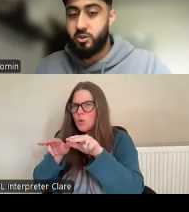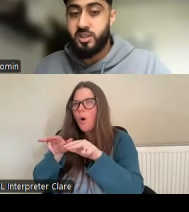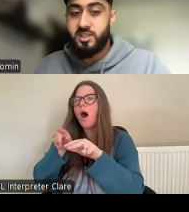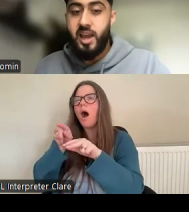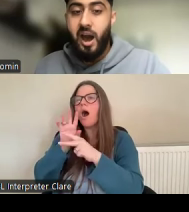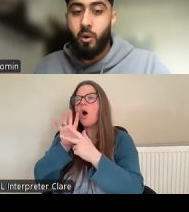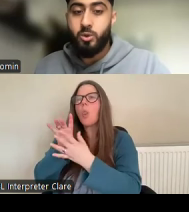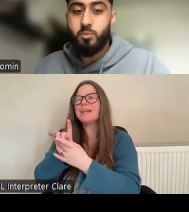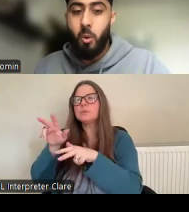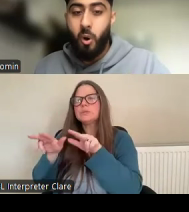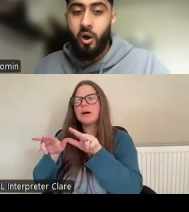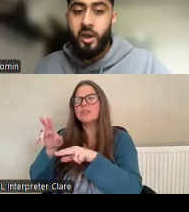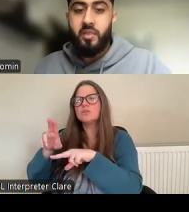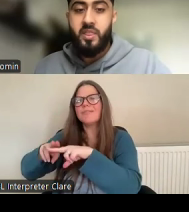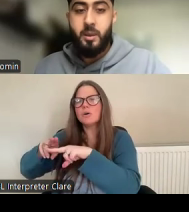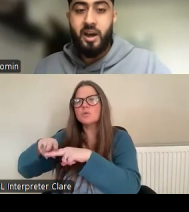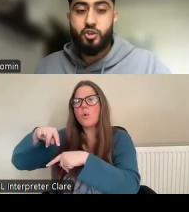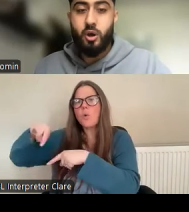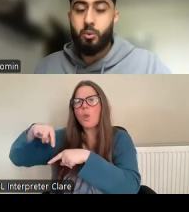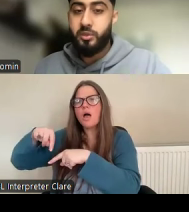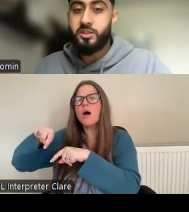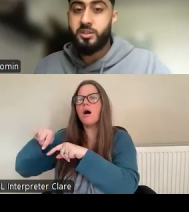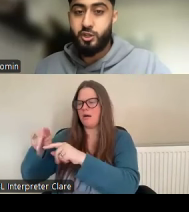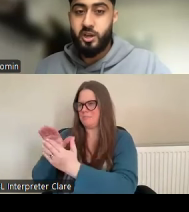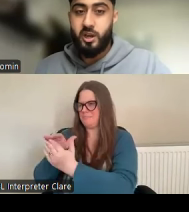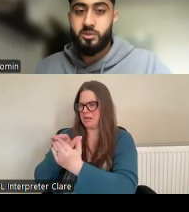and you can see how much more they match up with the search terms.